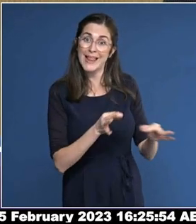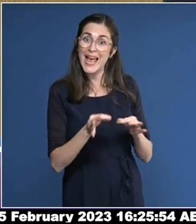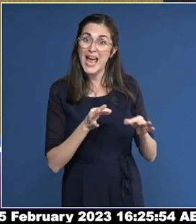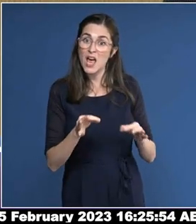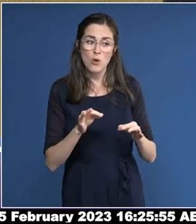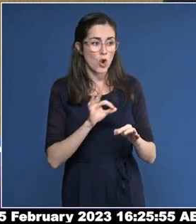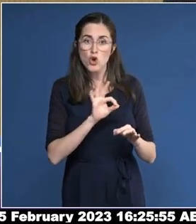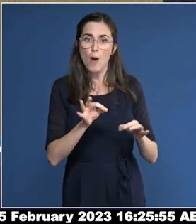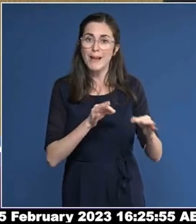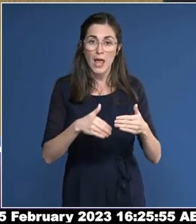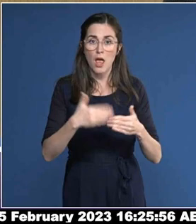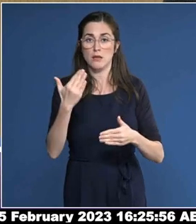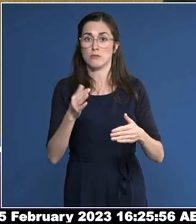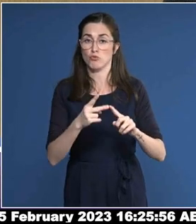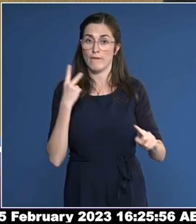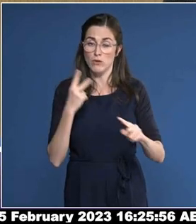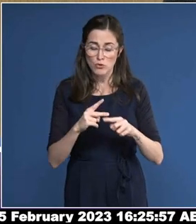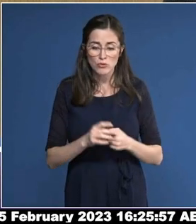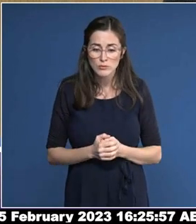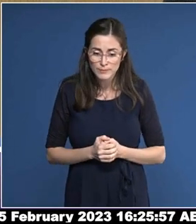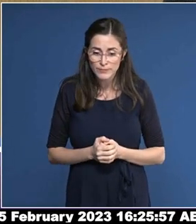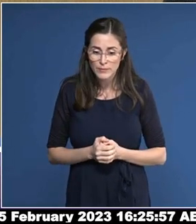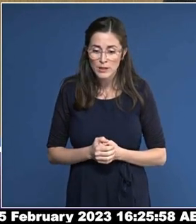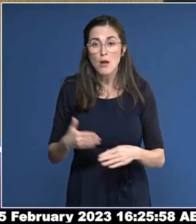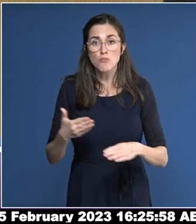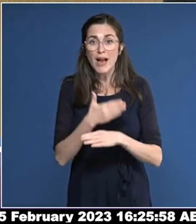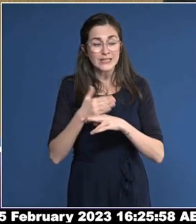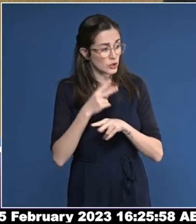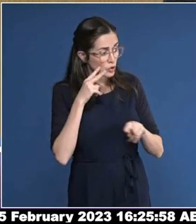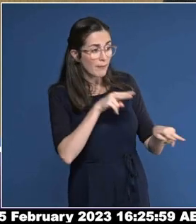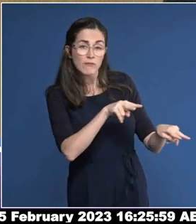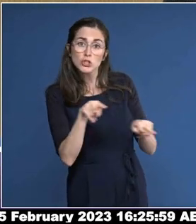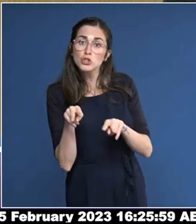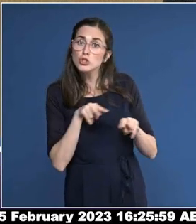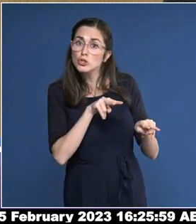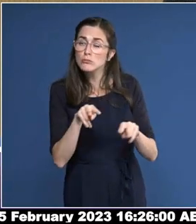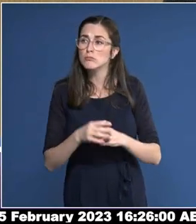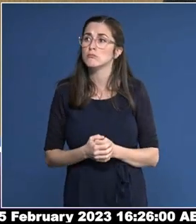Practice supervision, particularly where there could be greater levels of complexity